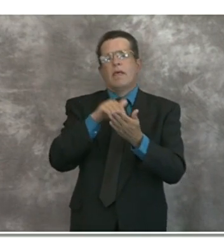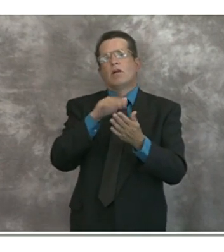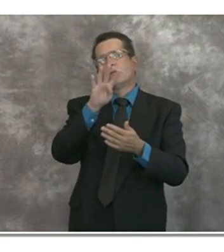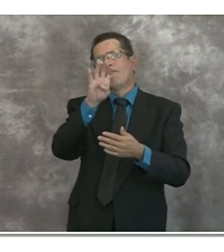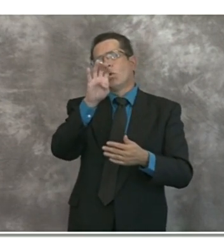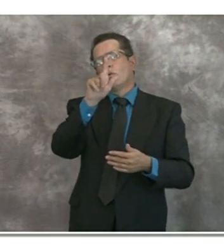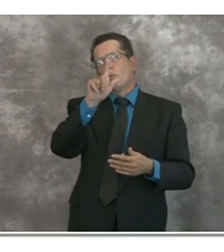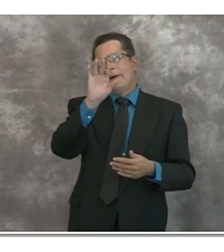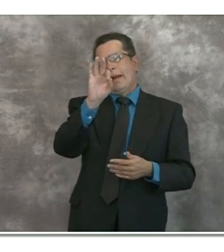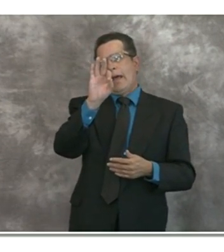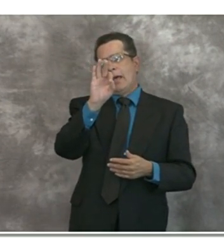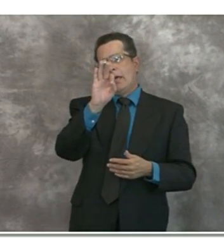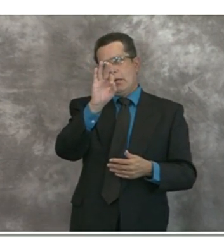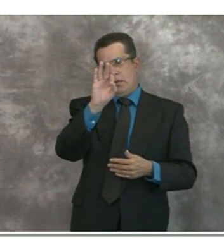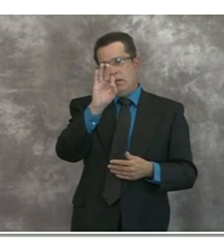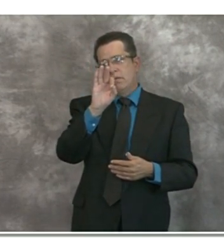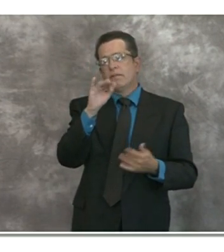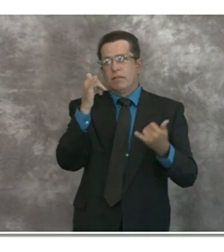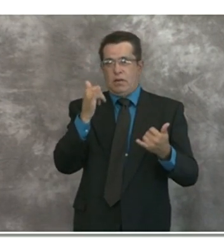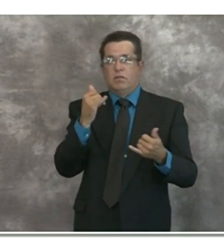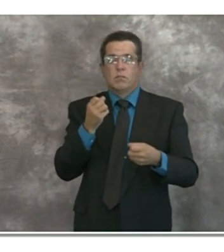GENDER. FEMALES ARE NOW 51% OF